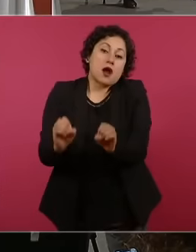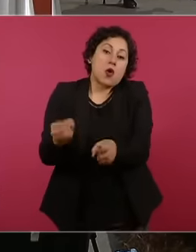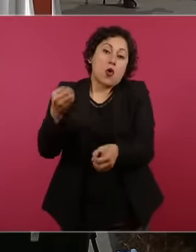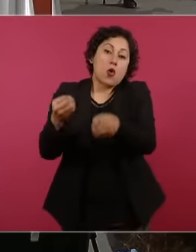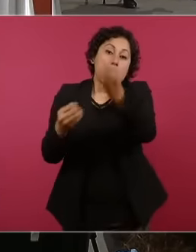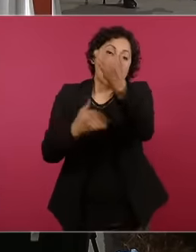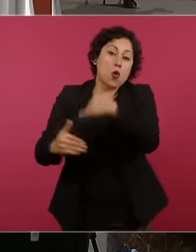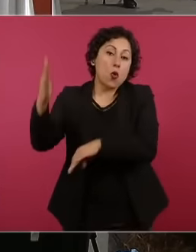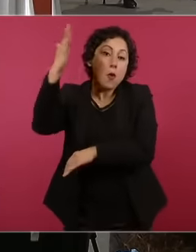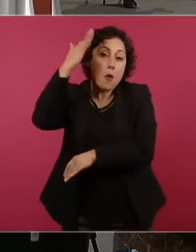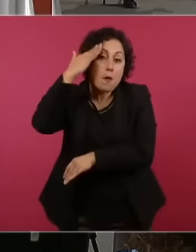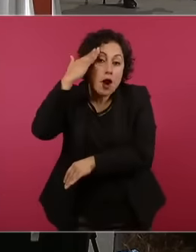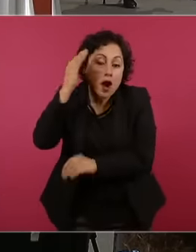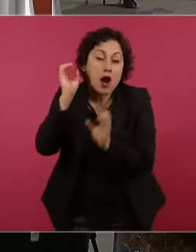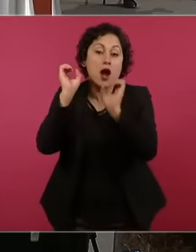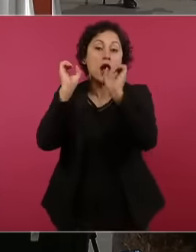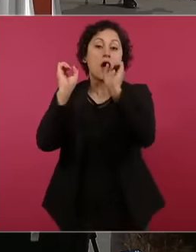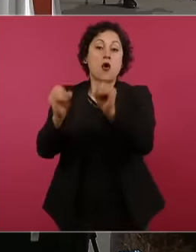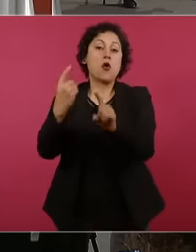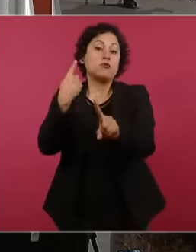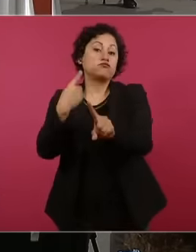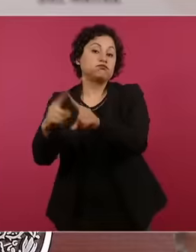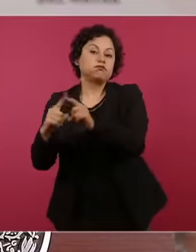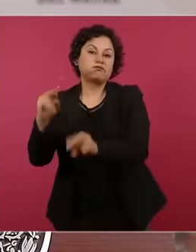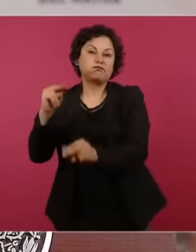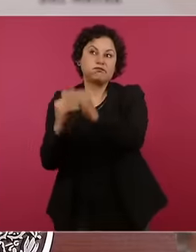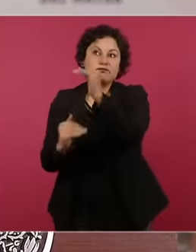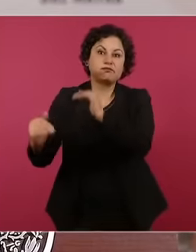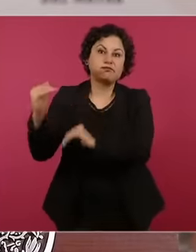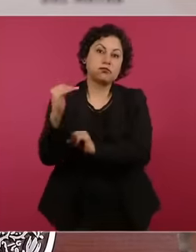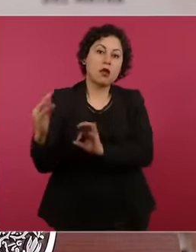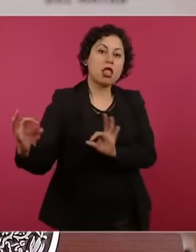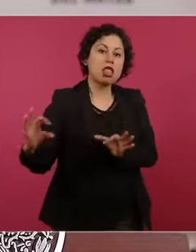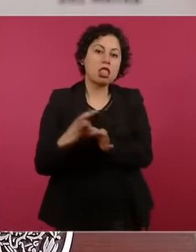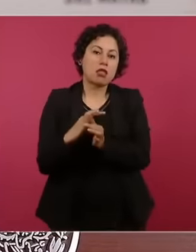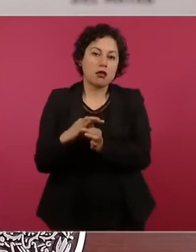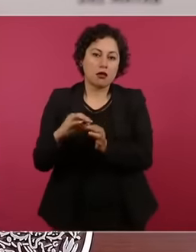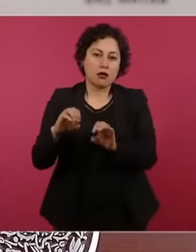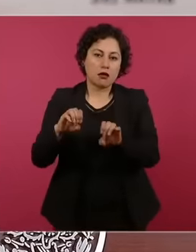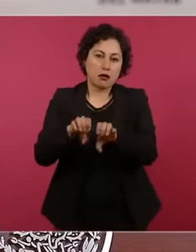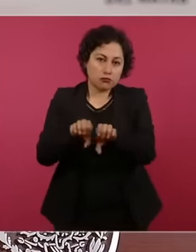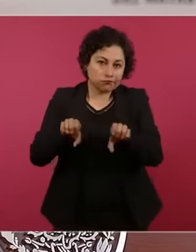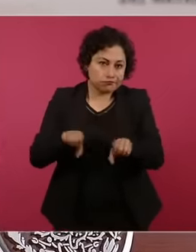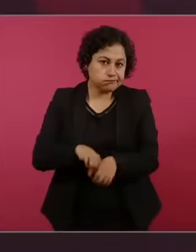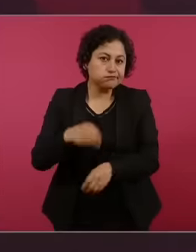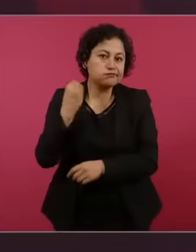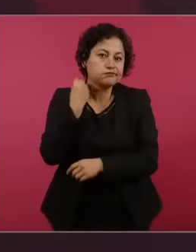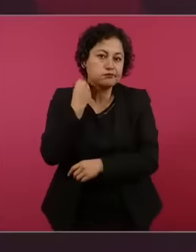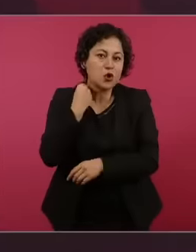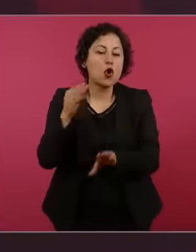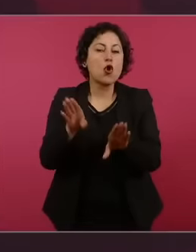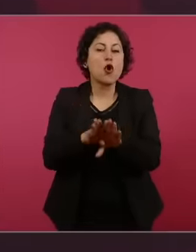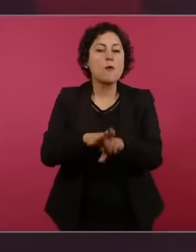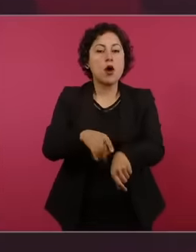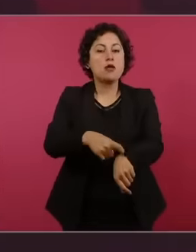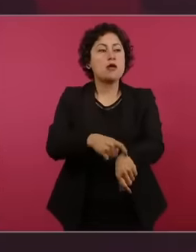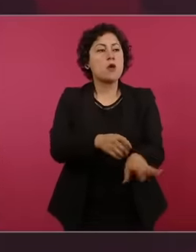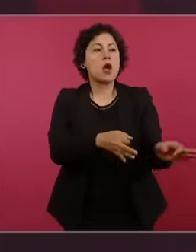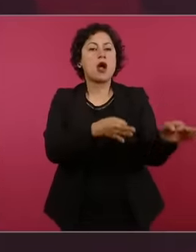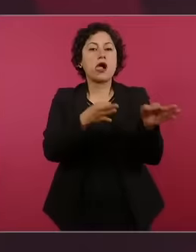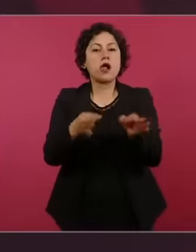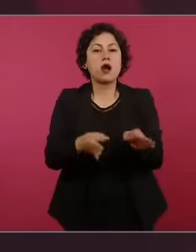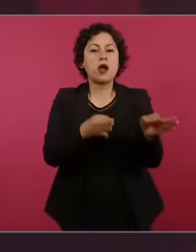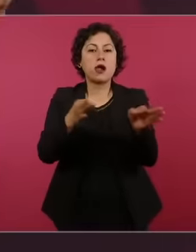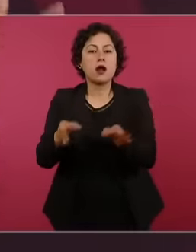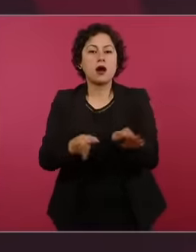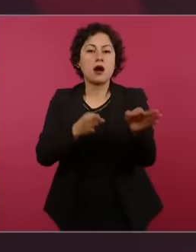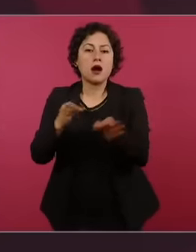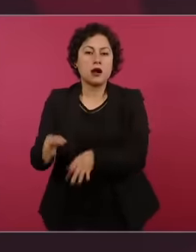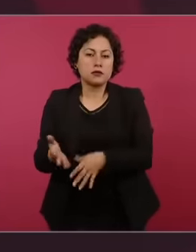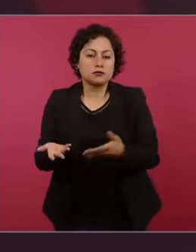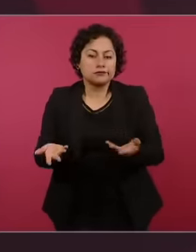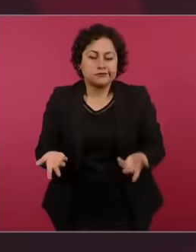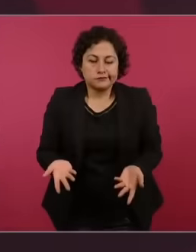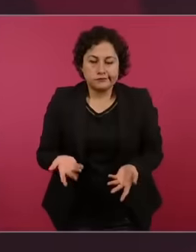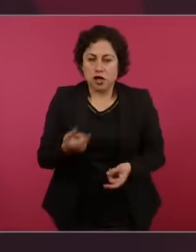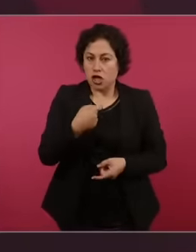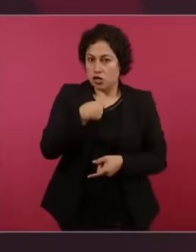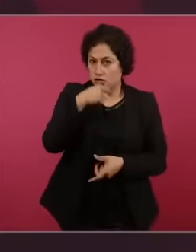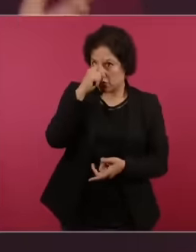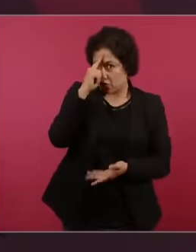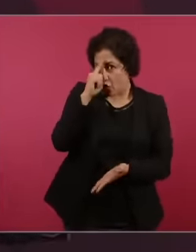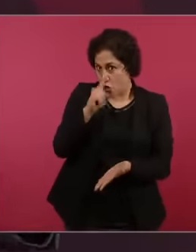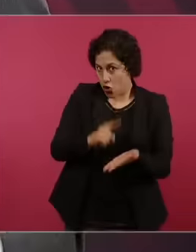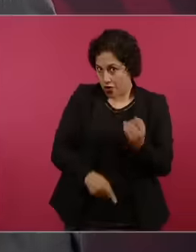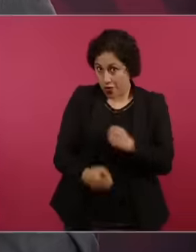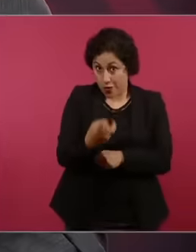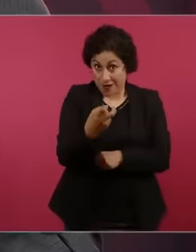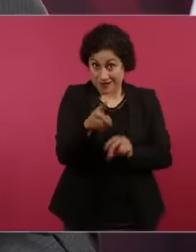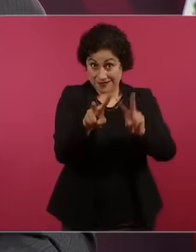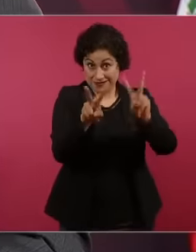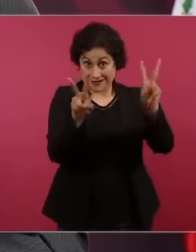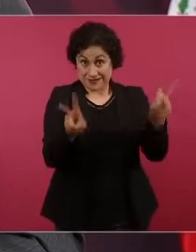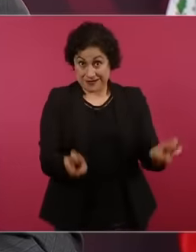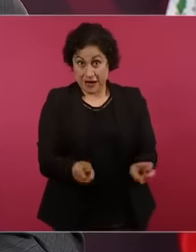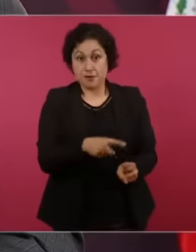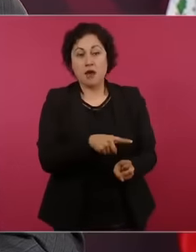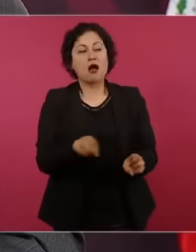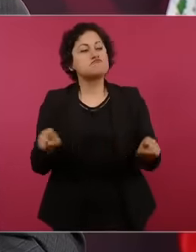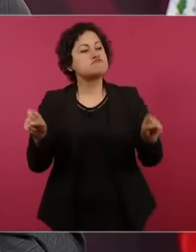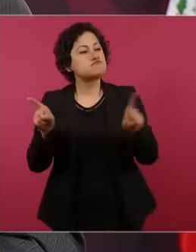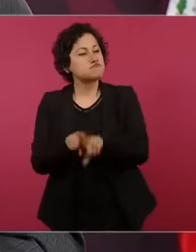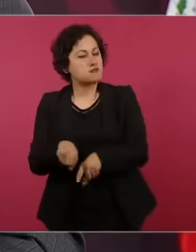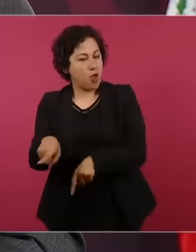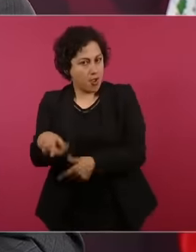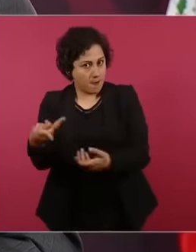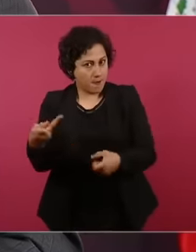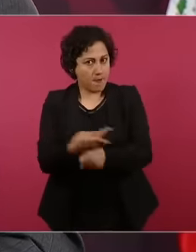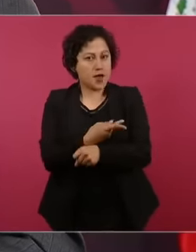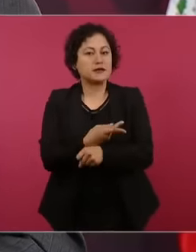ministers they buy time Well I think this is what happened in this case and Ricardo